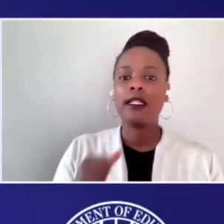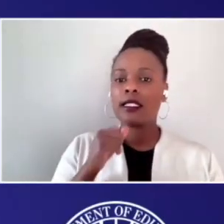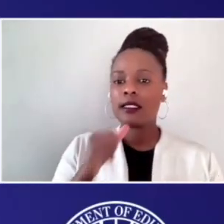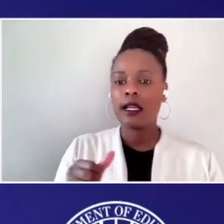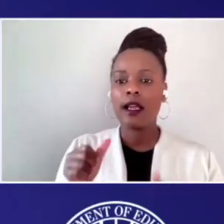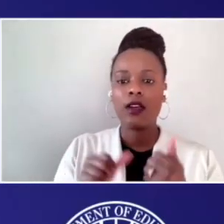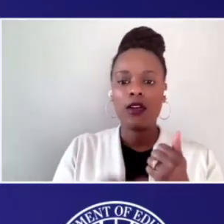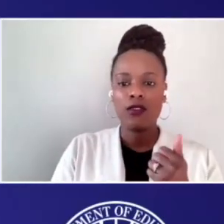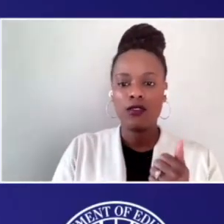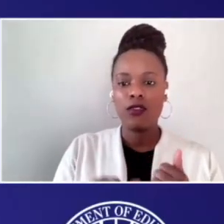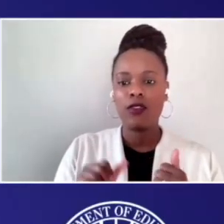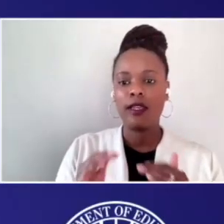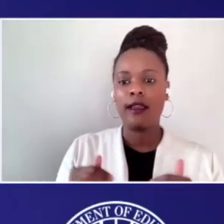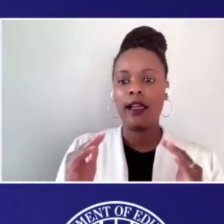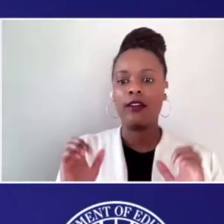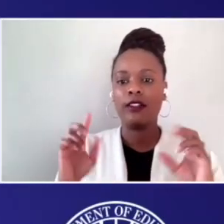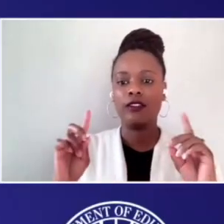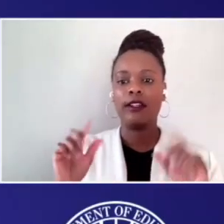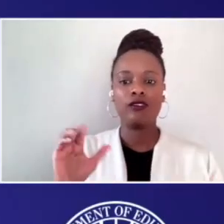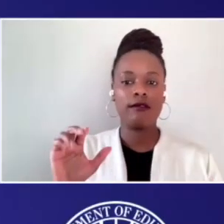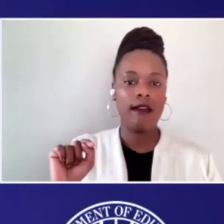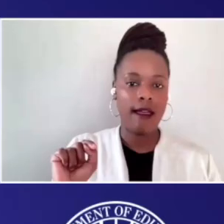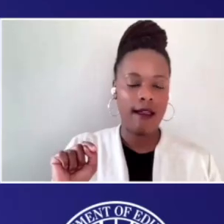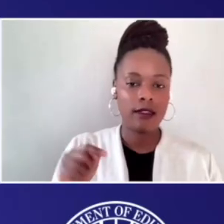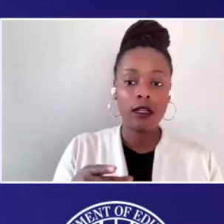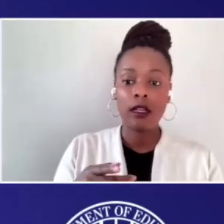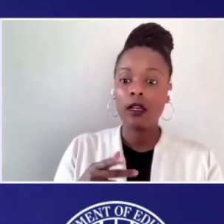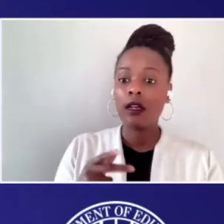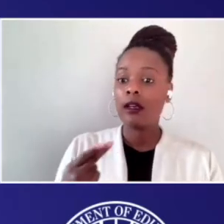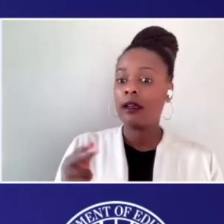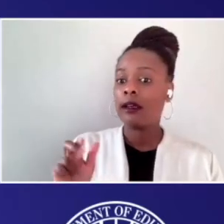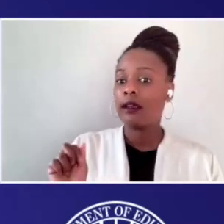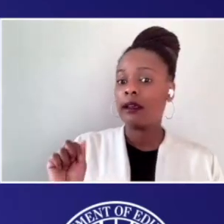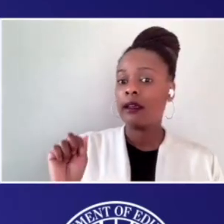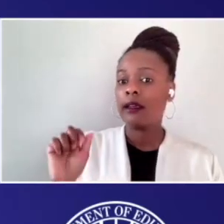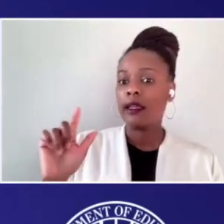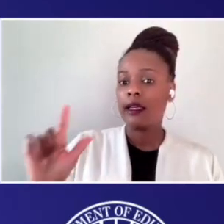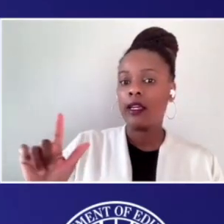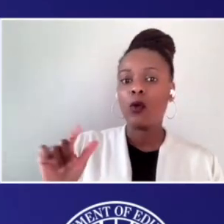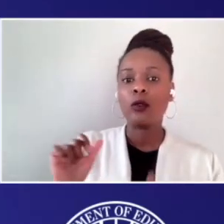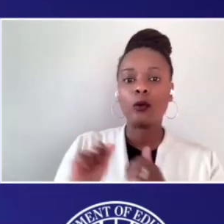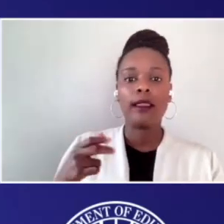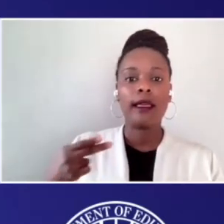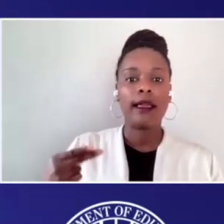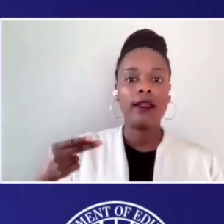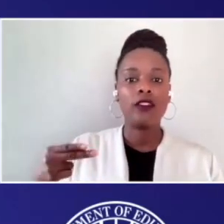it was -- HEAL was with HHS and now it is it is now ours.